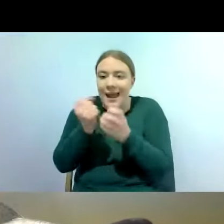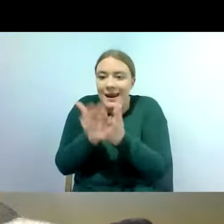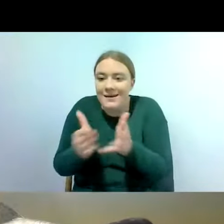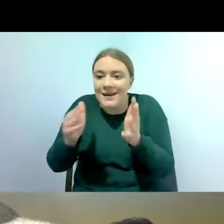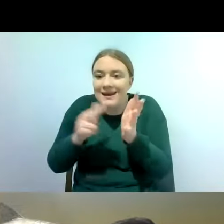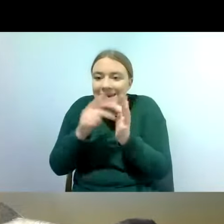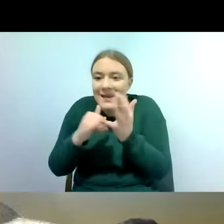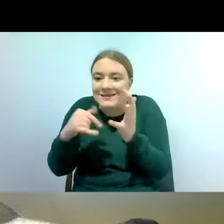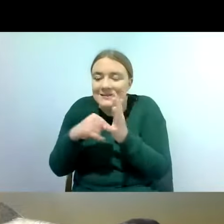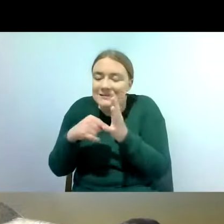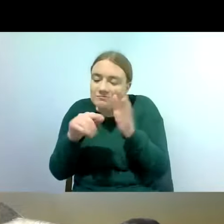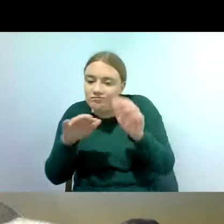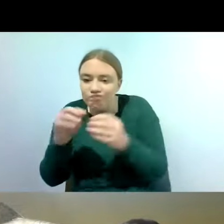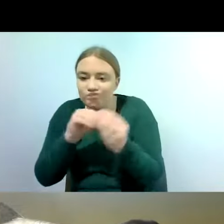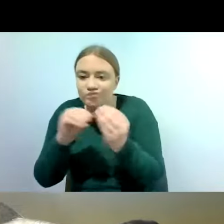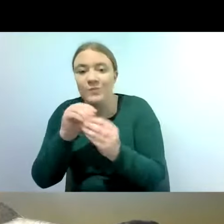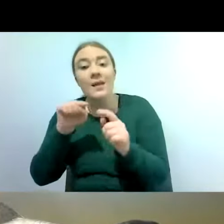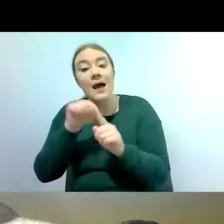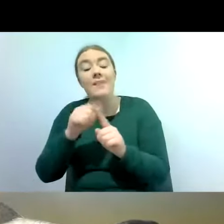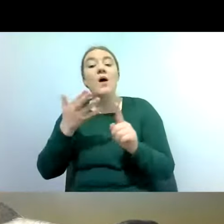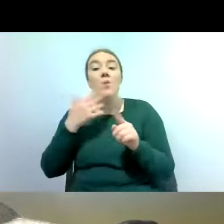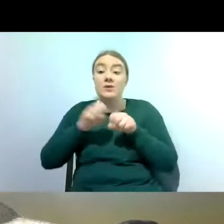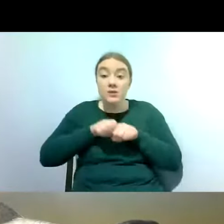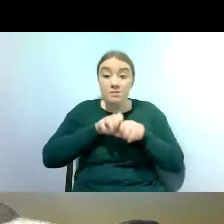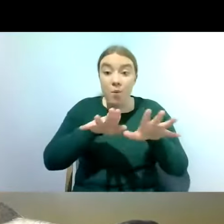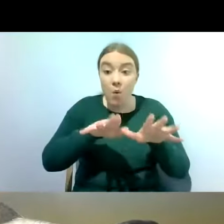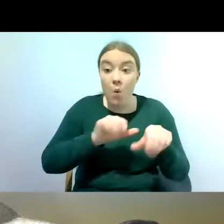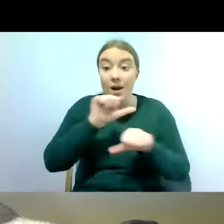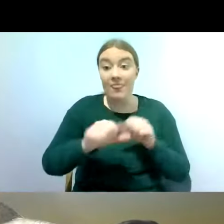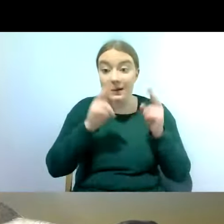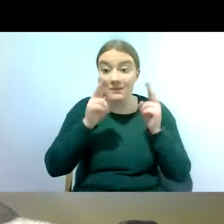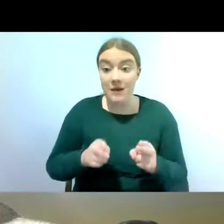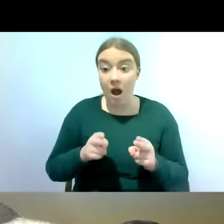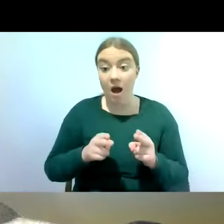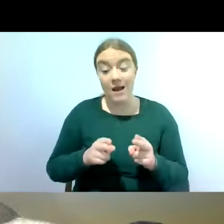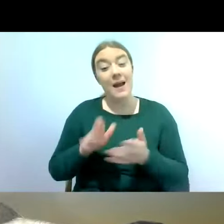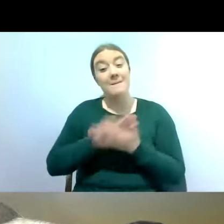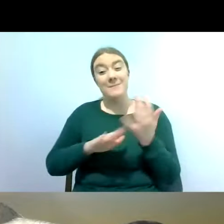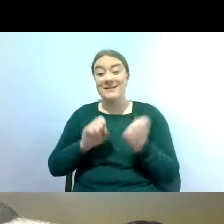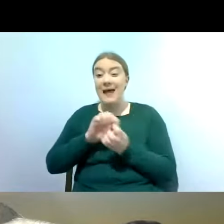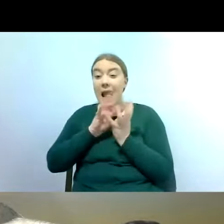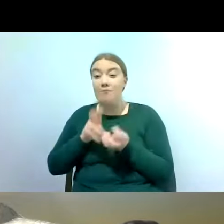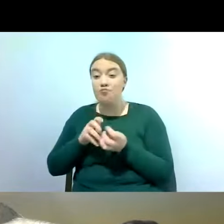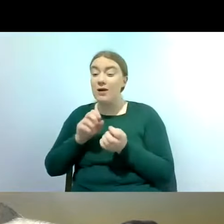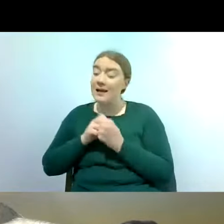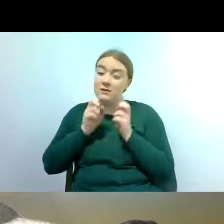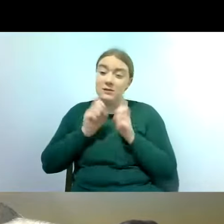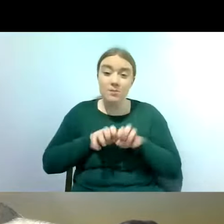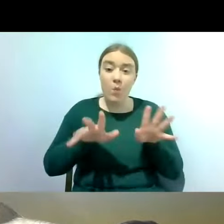between sea lamprey and shad in the sea lamprey generally will spawn once and then die the